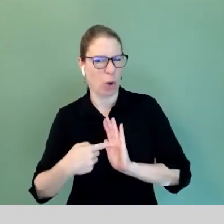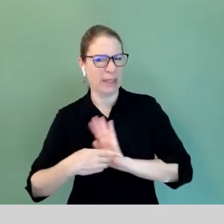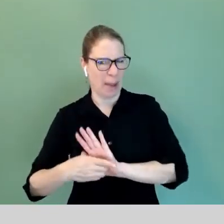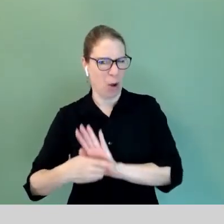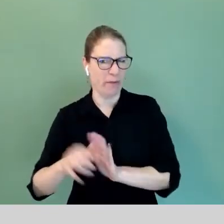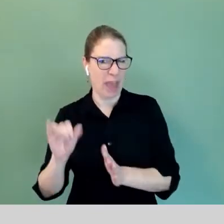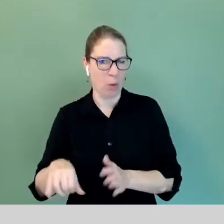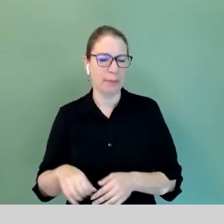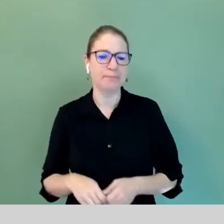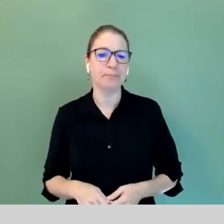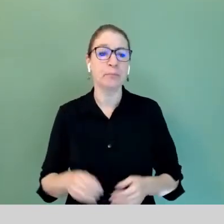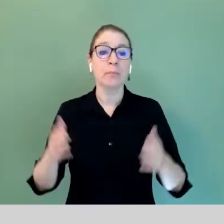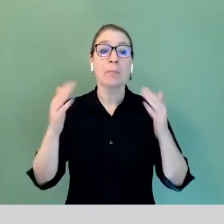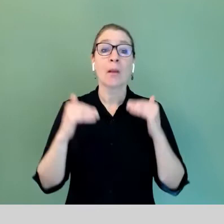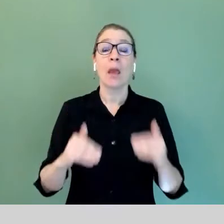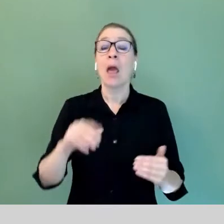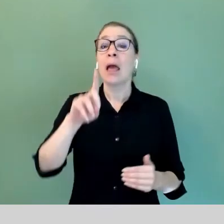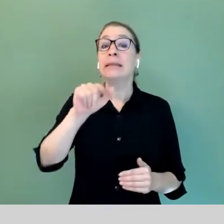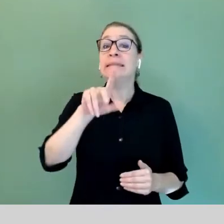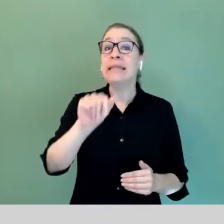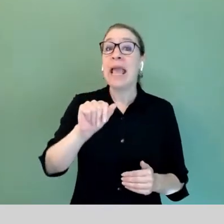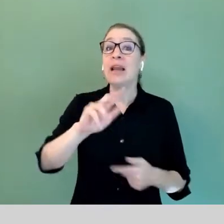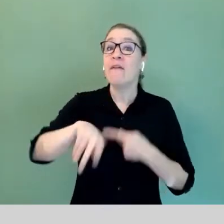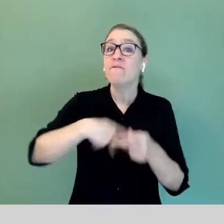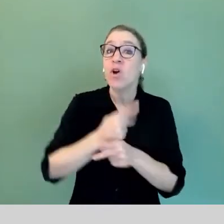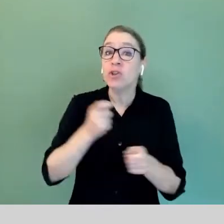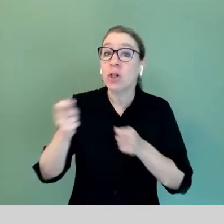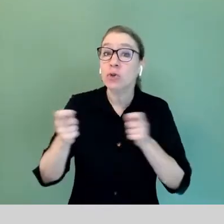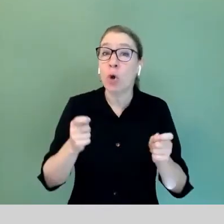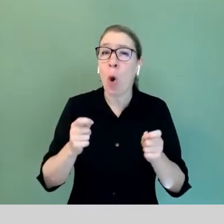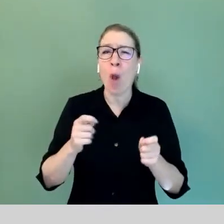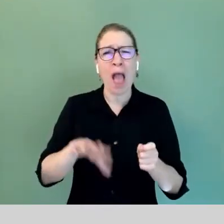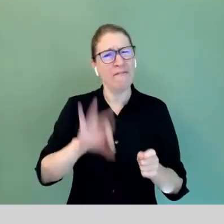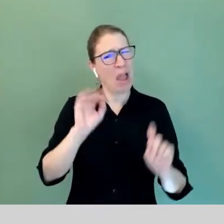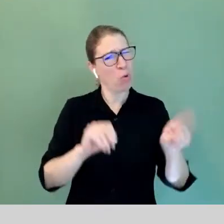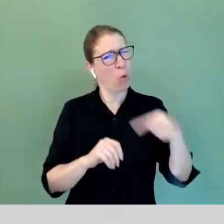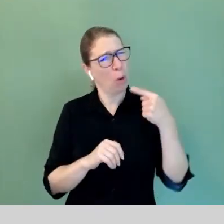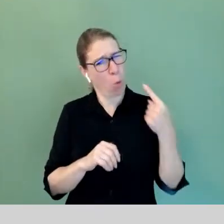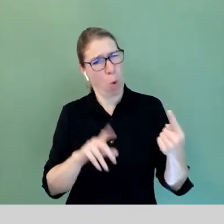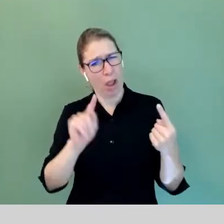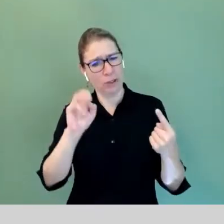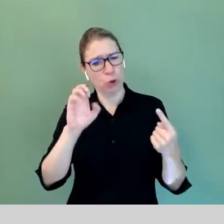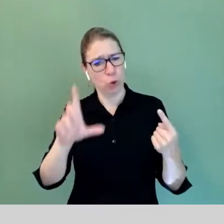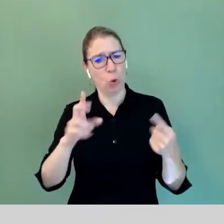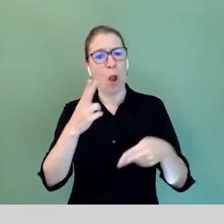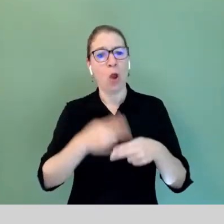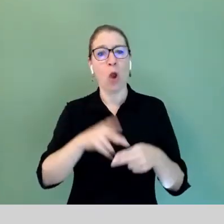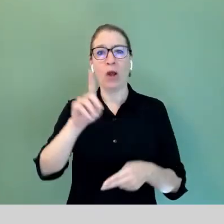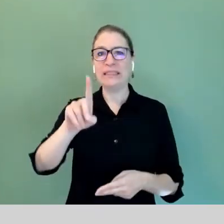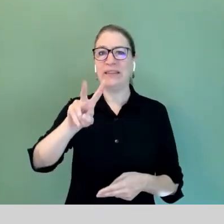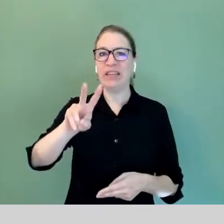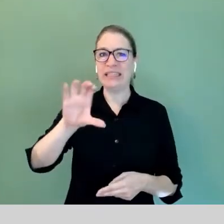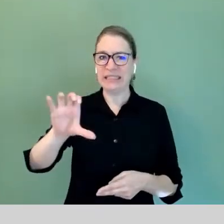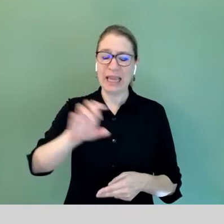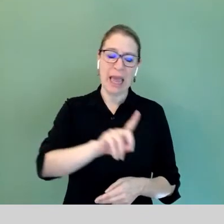In the space of data version control, the only tool I've found so far, that's fairly advanced is, DVC, data version control,